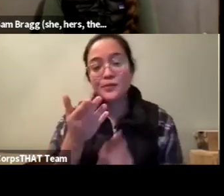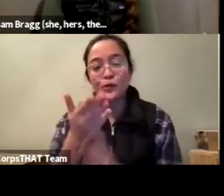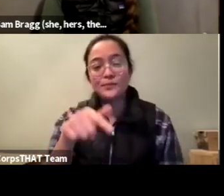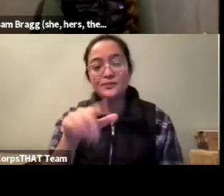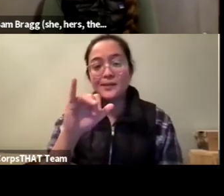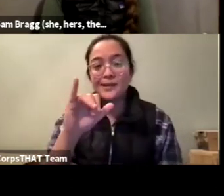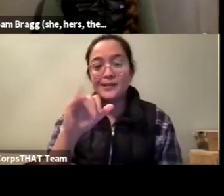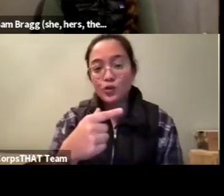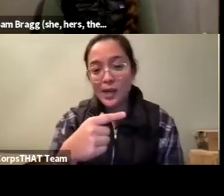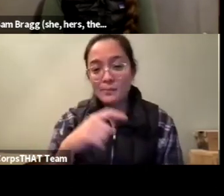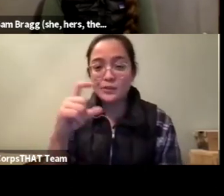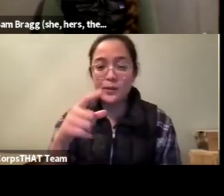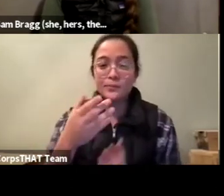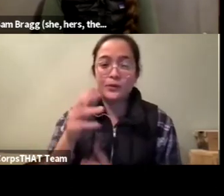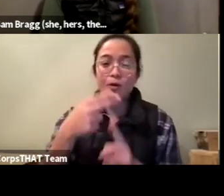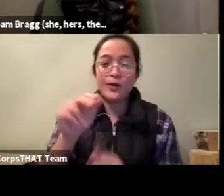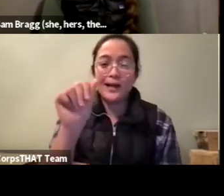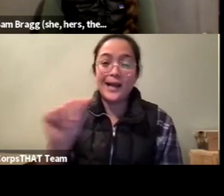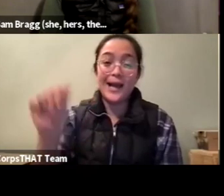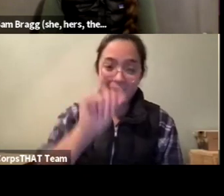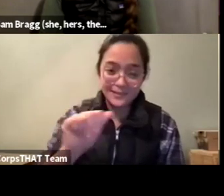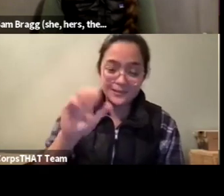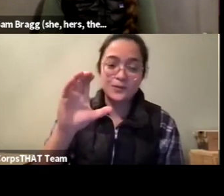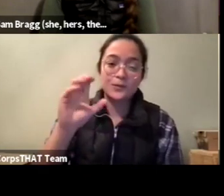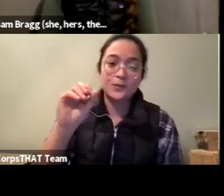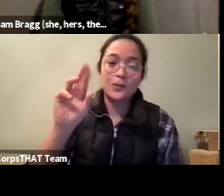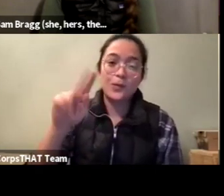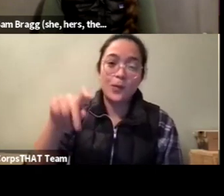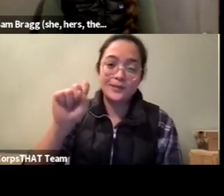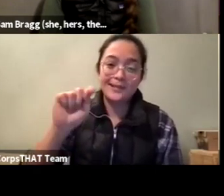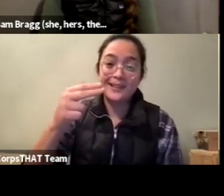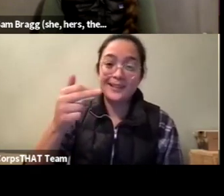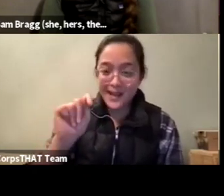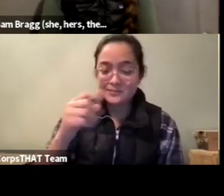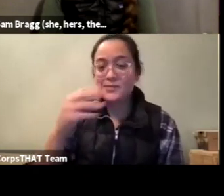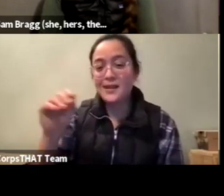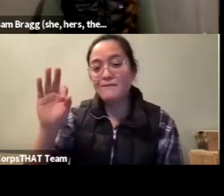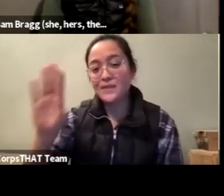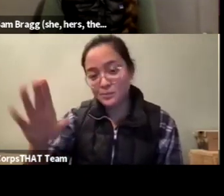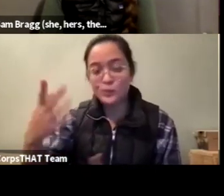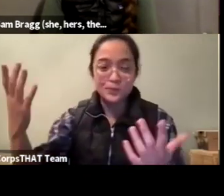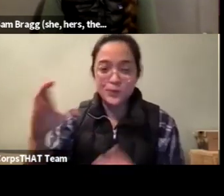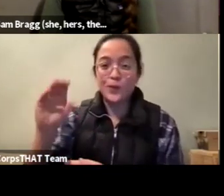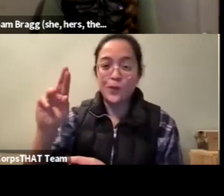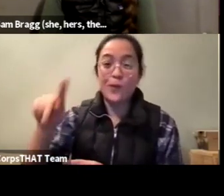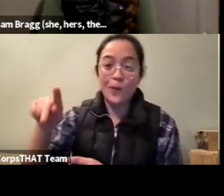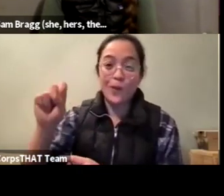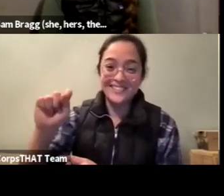also please follow us on social media we have Instagram our handle is CorpsTHAT and on Facebook